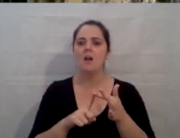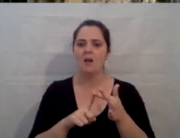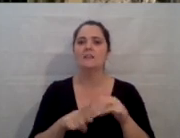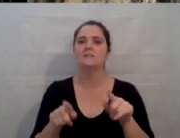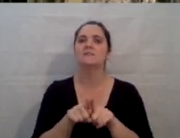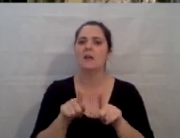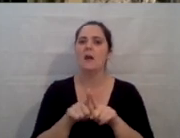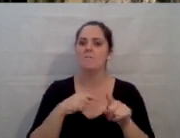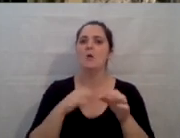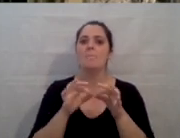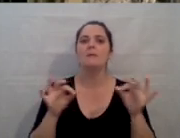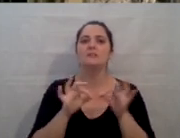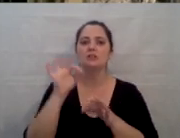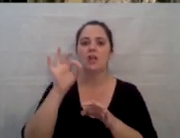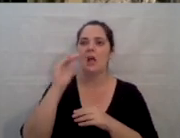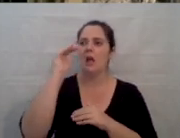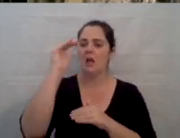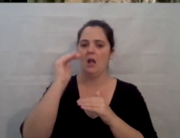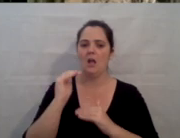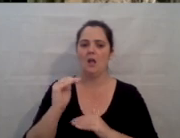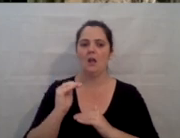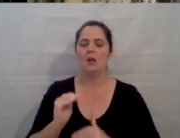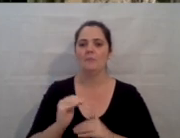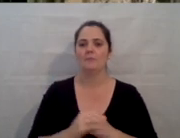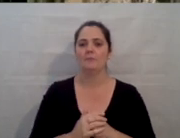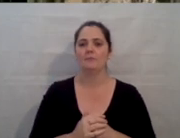that's got to be the length of that thigh from his briefs there